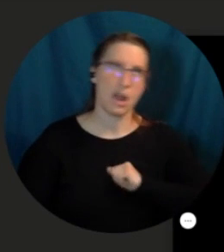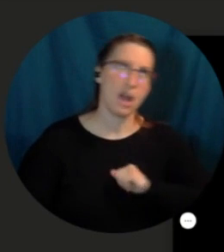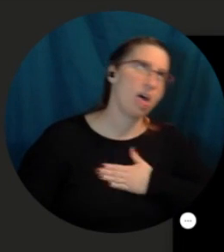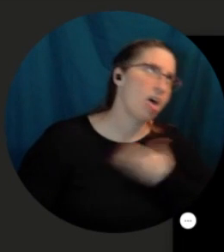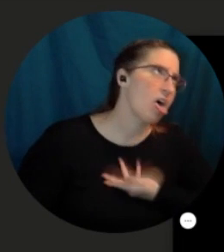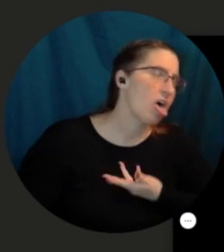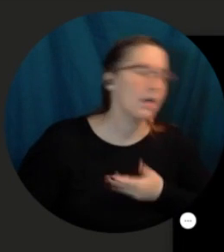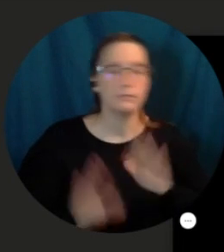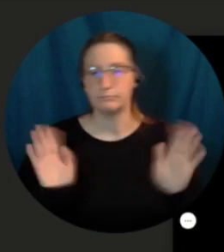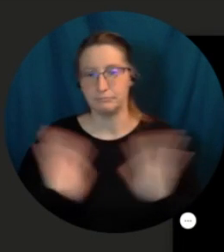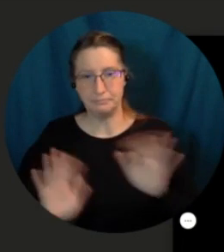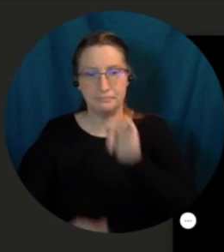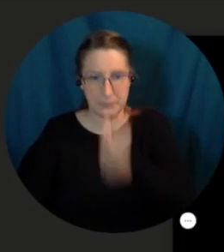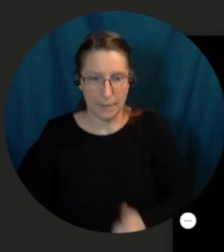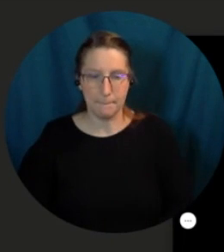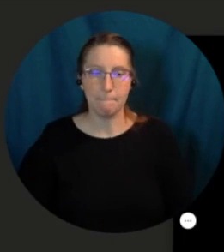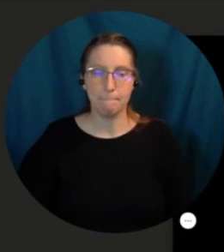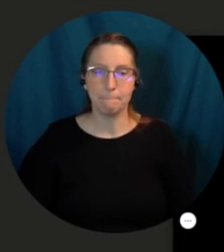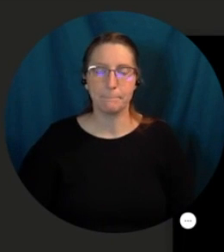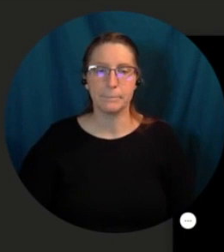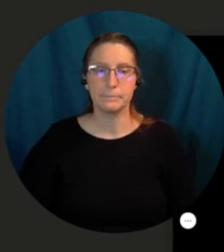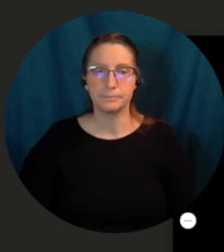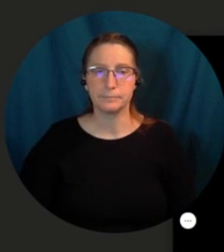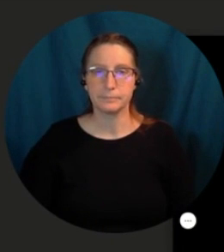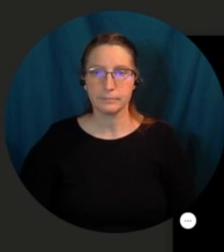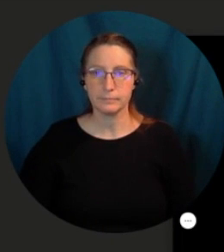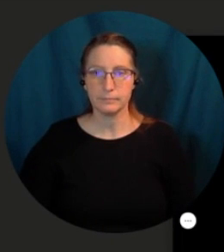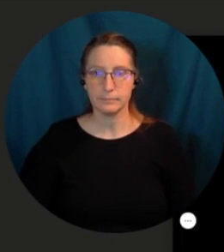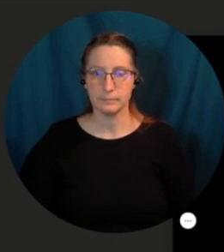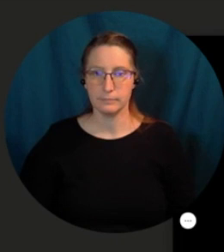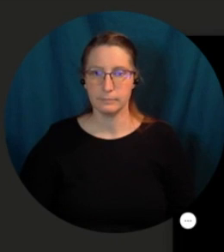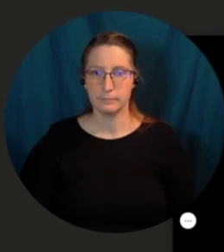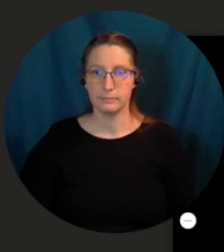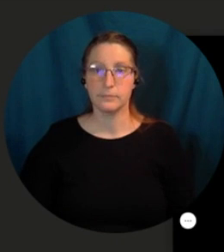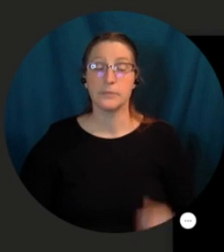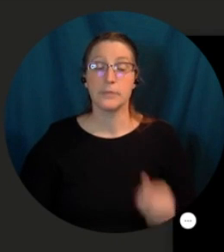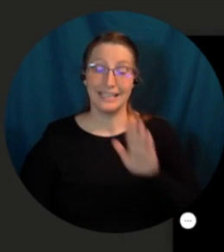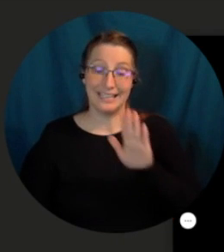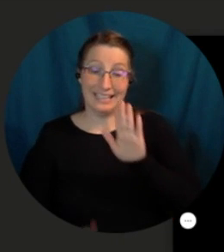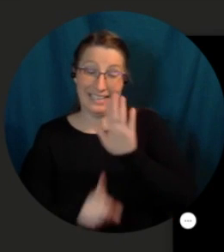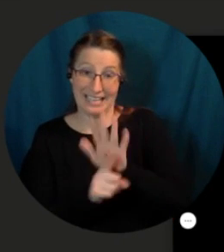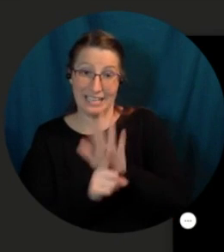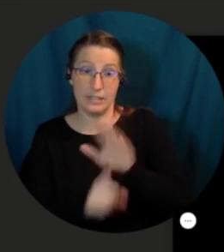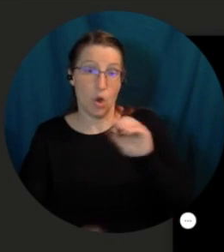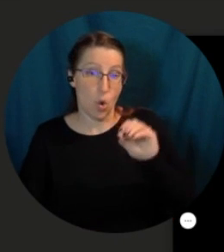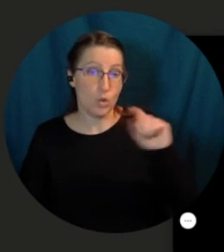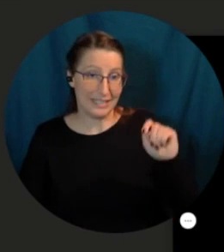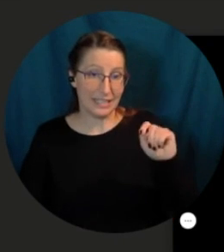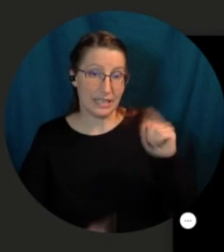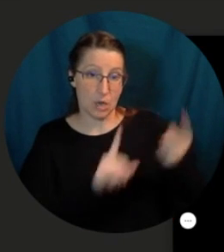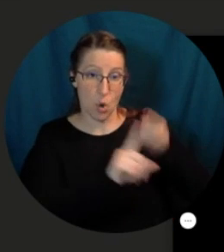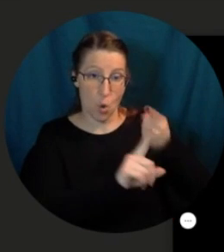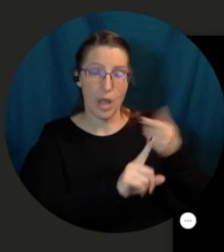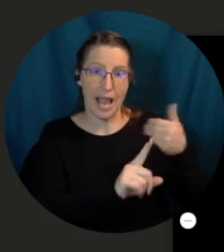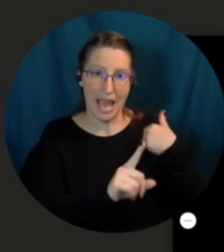We used the OT lines. OT provided this paper.